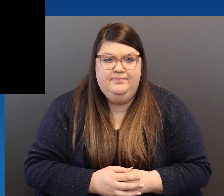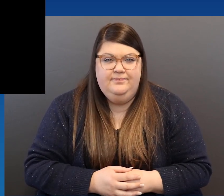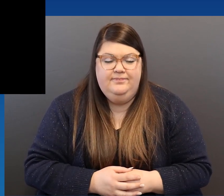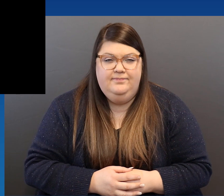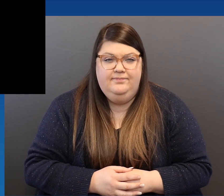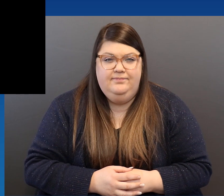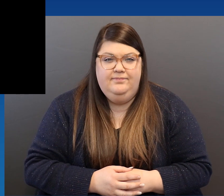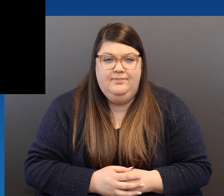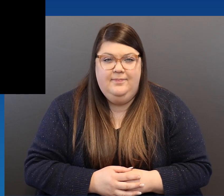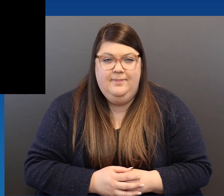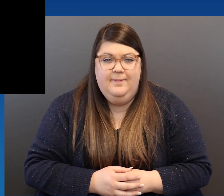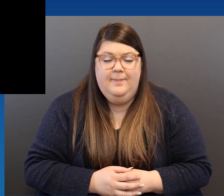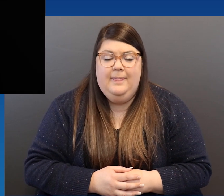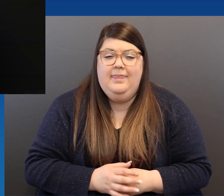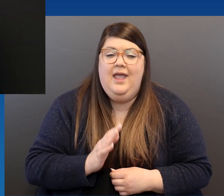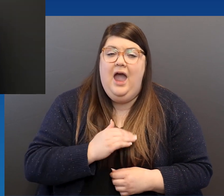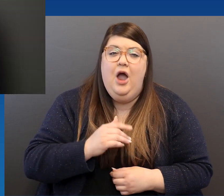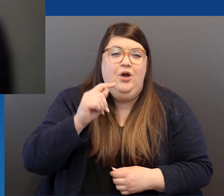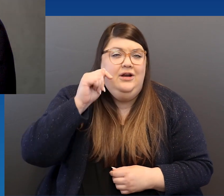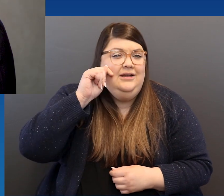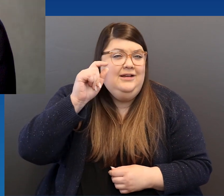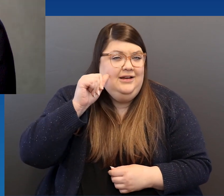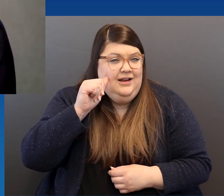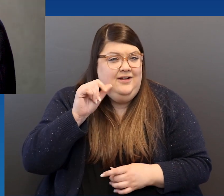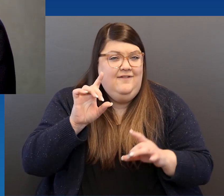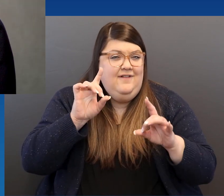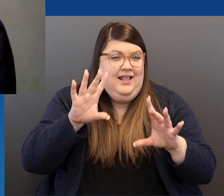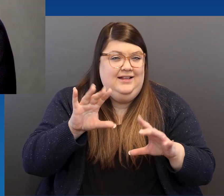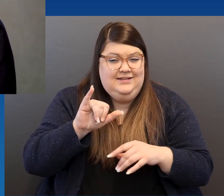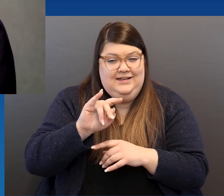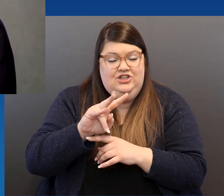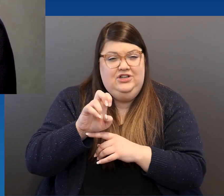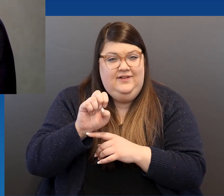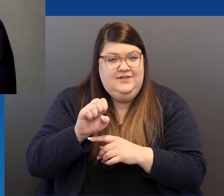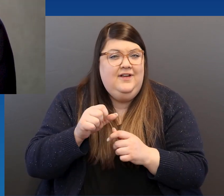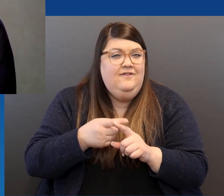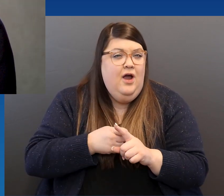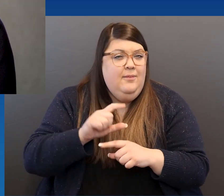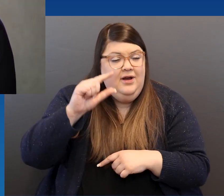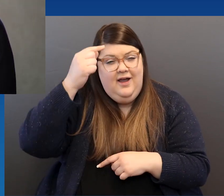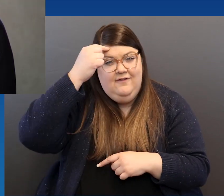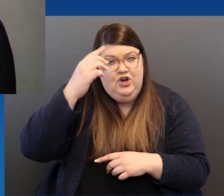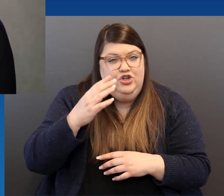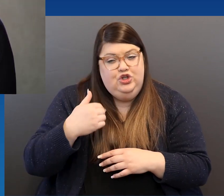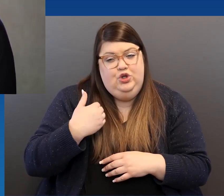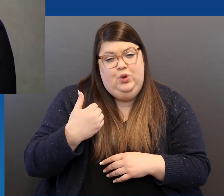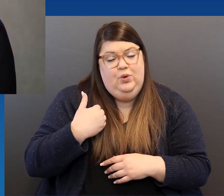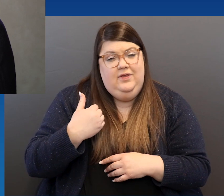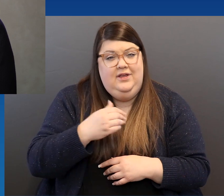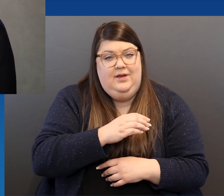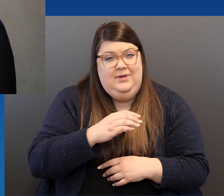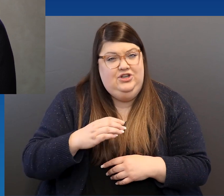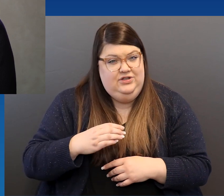Our teen dating violence initiative stems out of our governor's Youth Commission. We have a teen dating violence committee